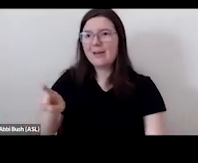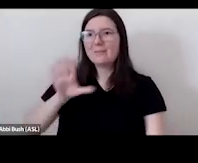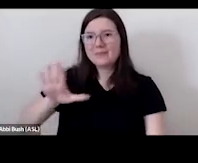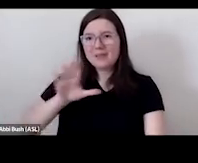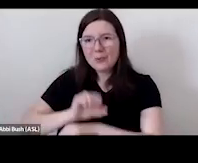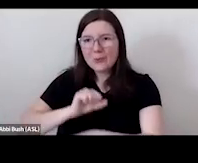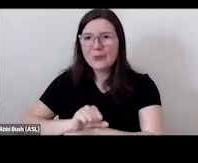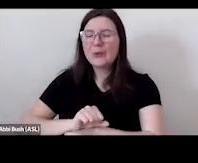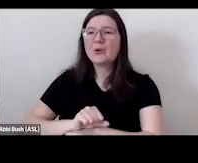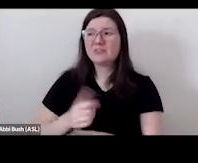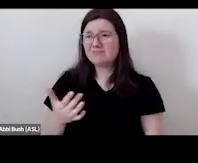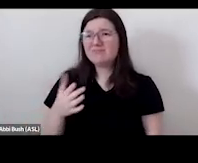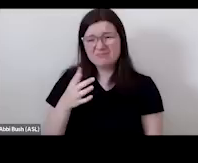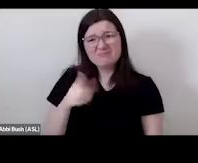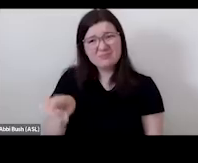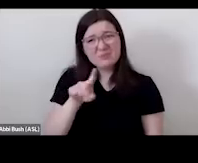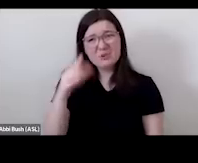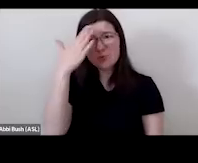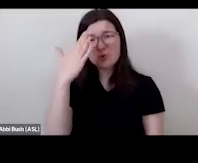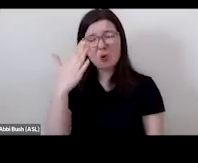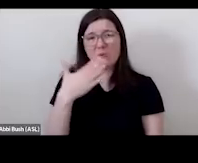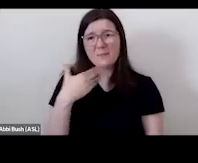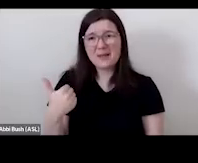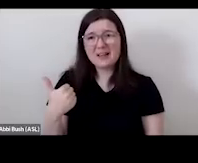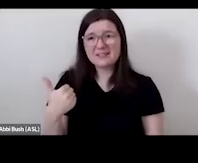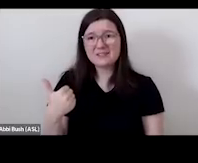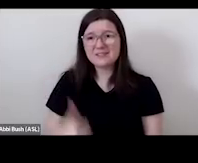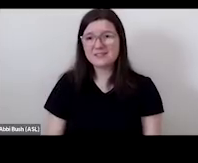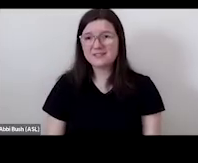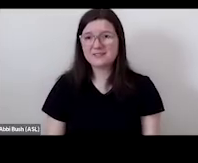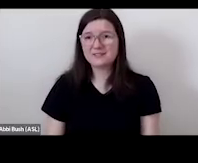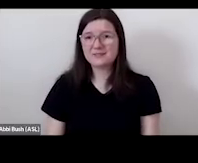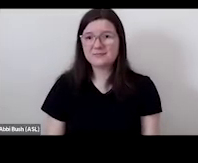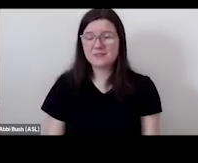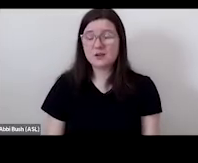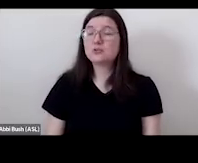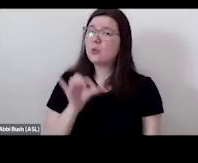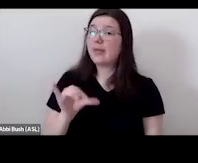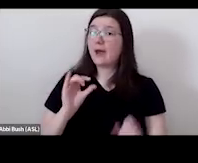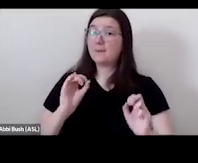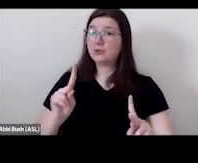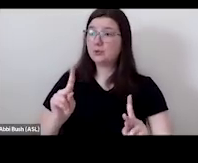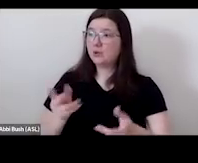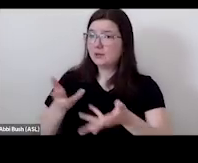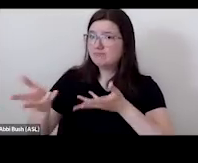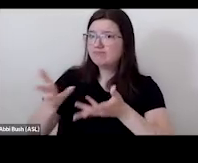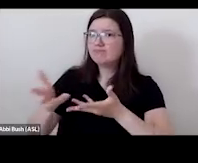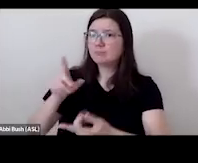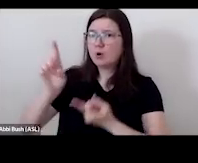And through that experience with them you have the opportunity to humanize what they're going through. Hoarding can happen to anyone.